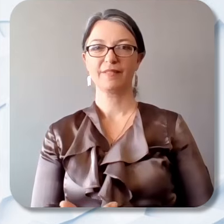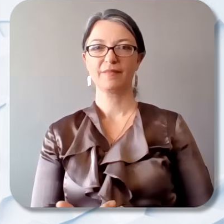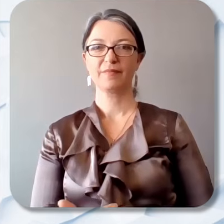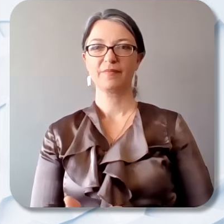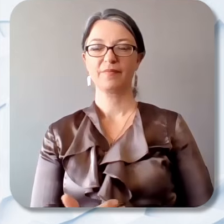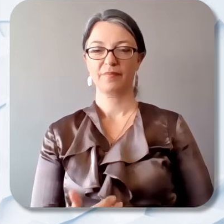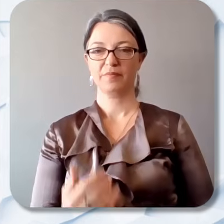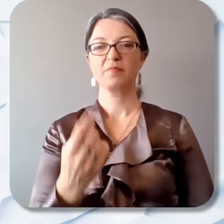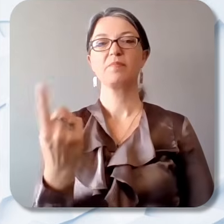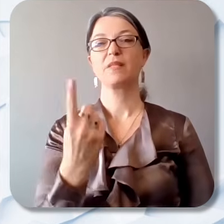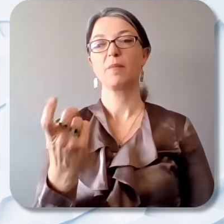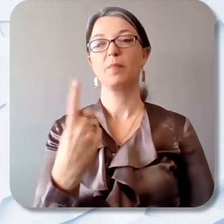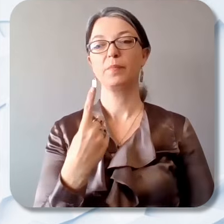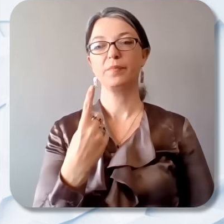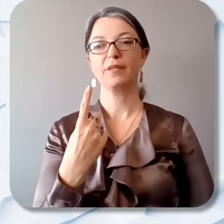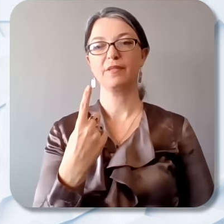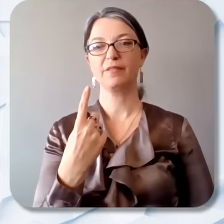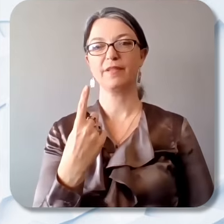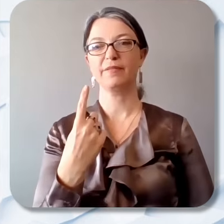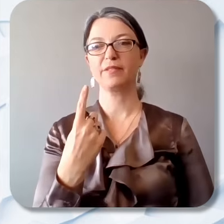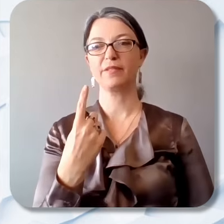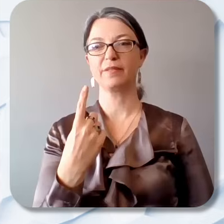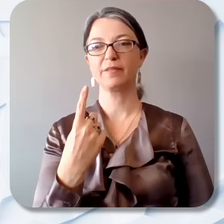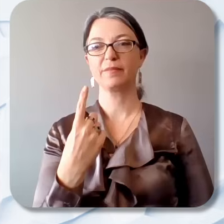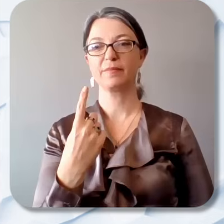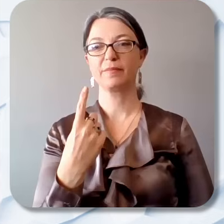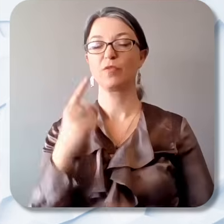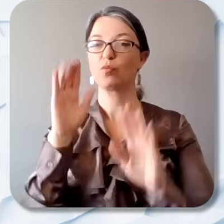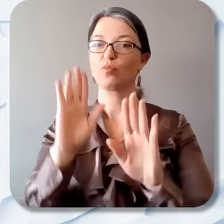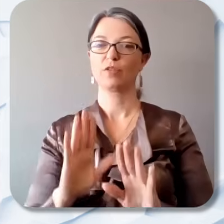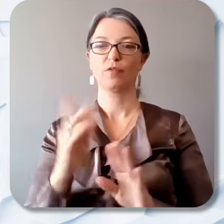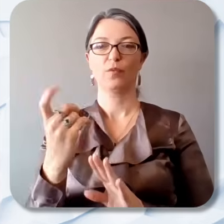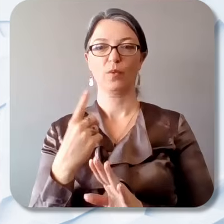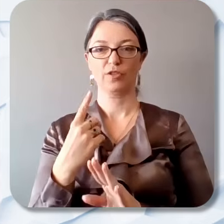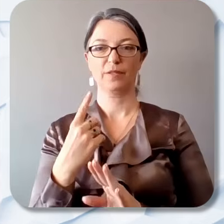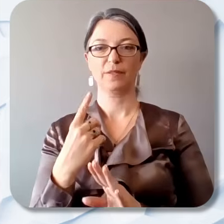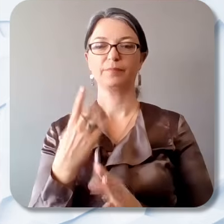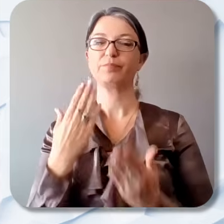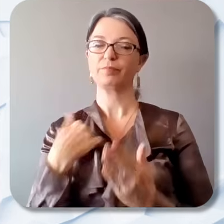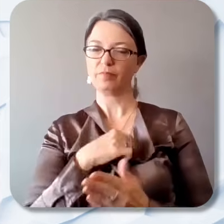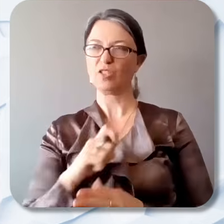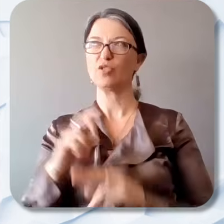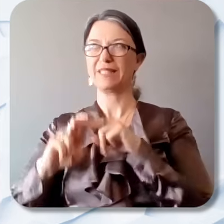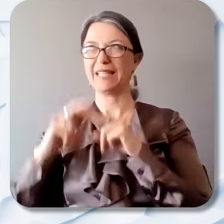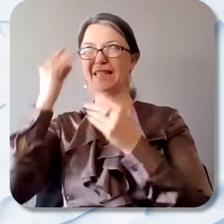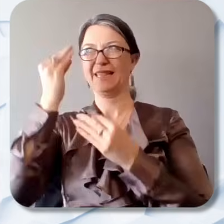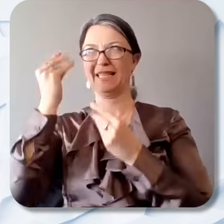Some of folks are are asking really great questions that we may need to sit down and think about a little bit more.